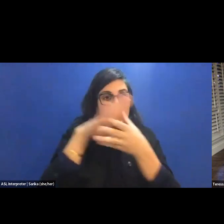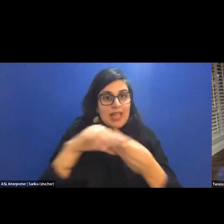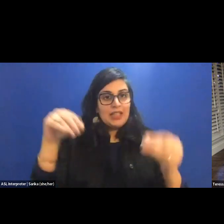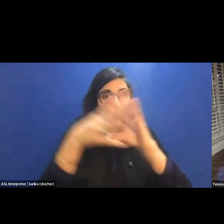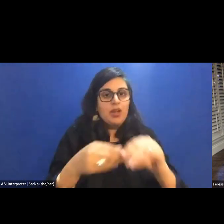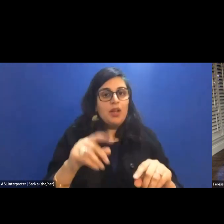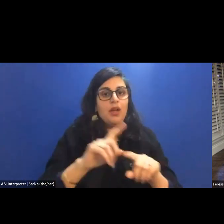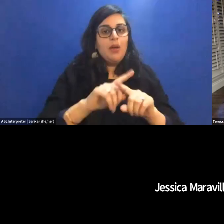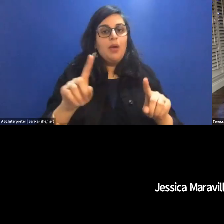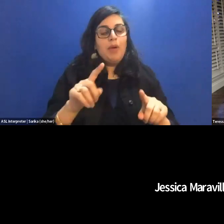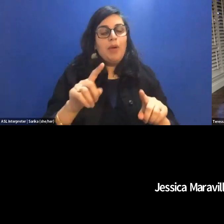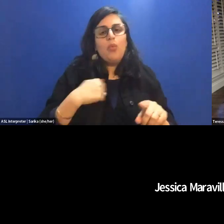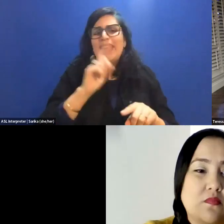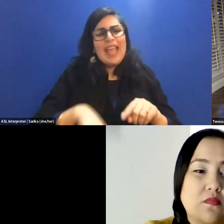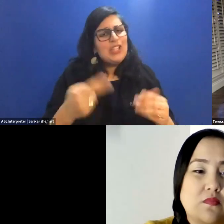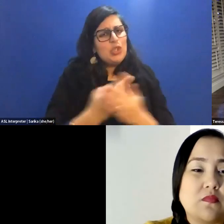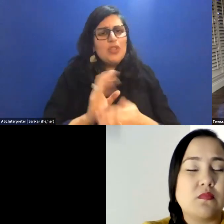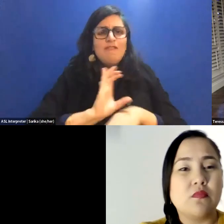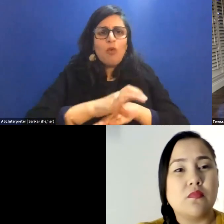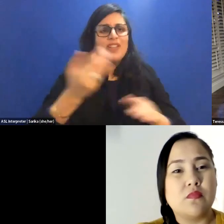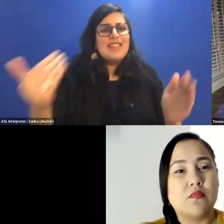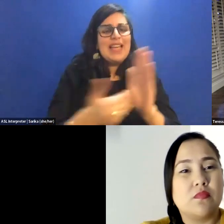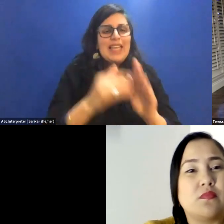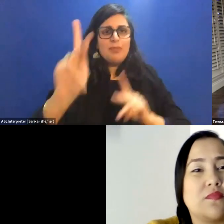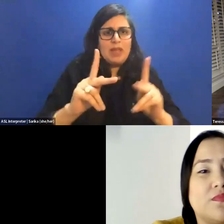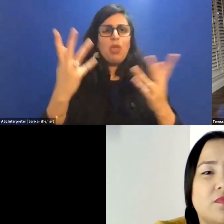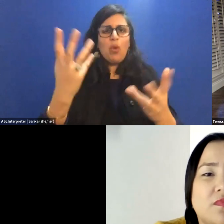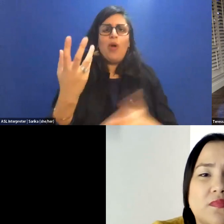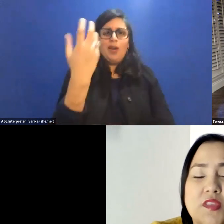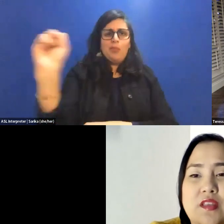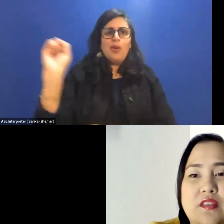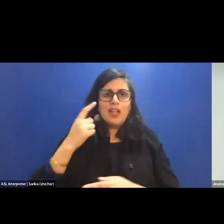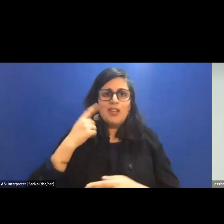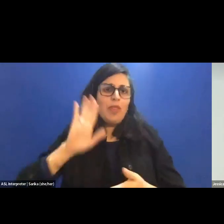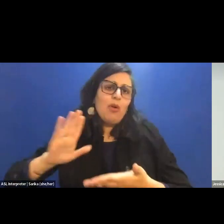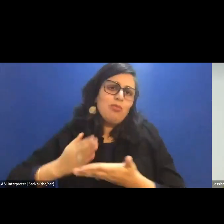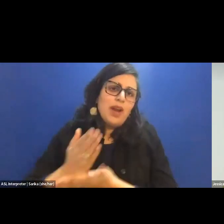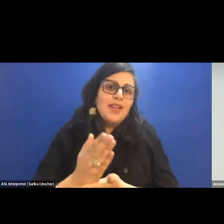up that you'll send in your written testimony. We can't use force against people who